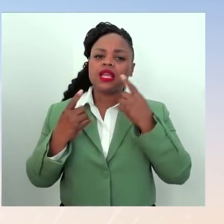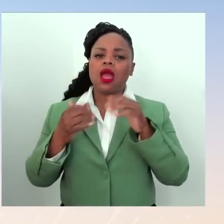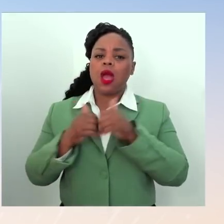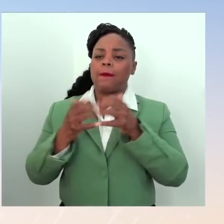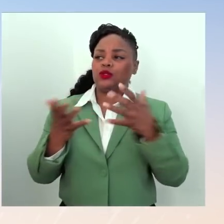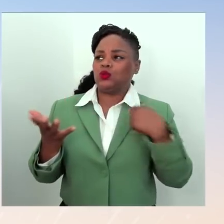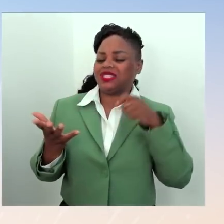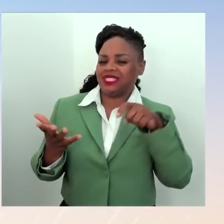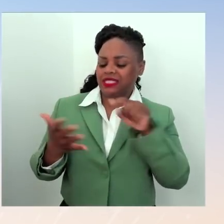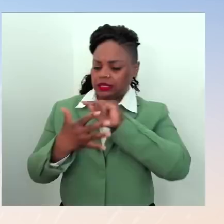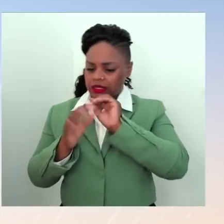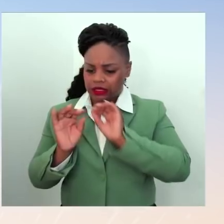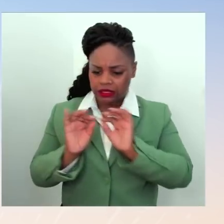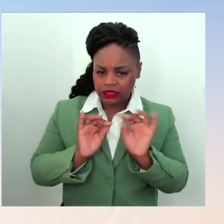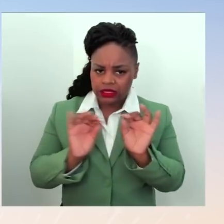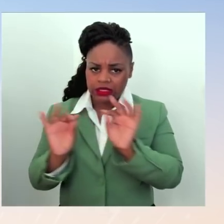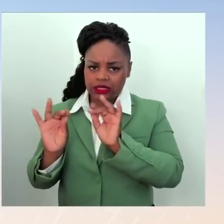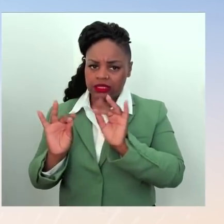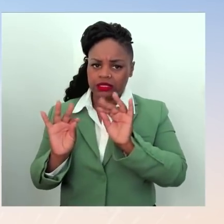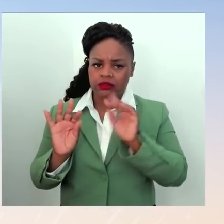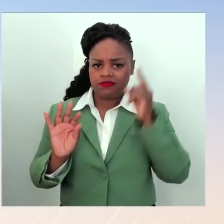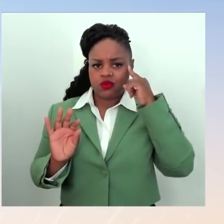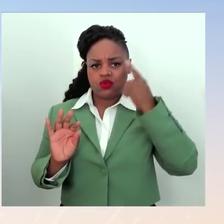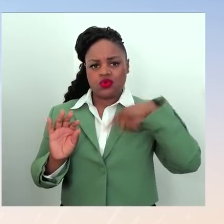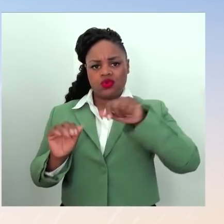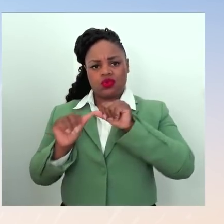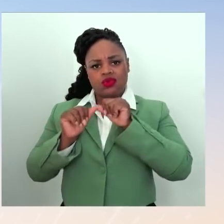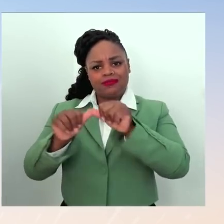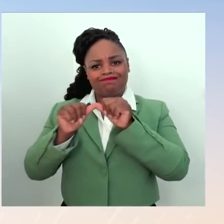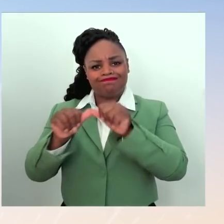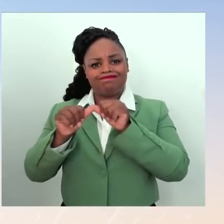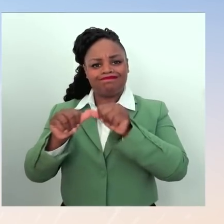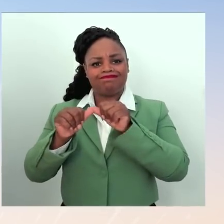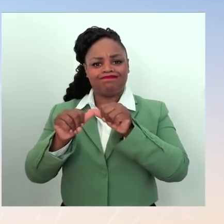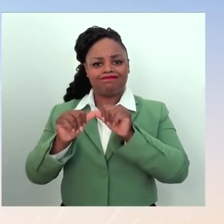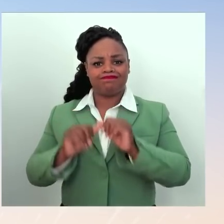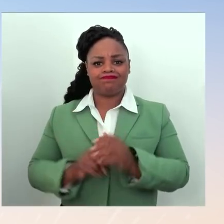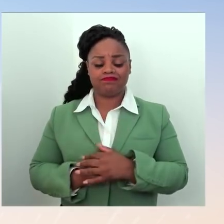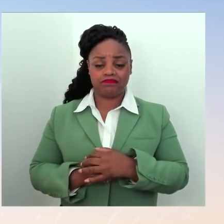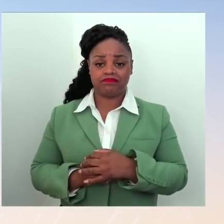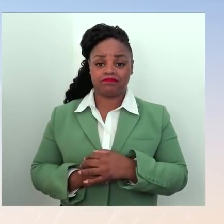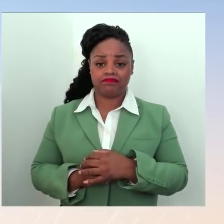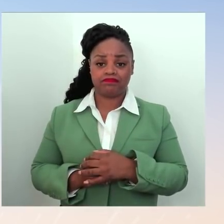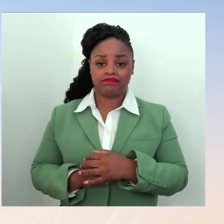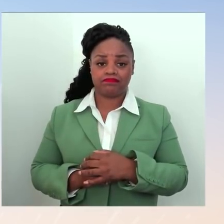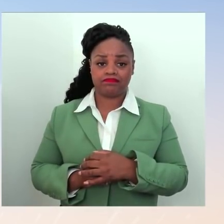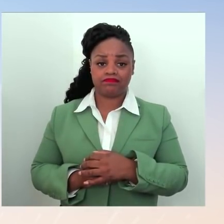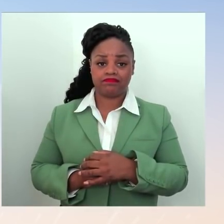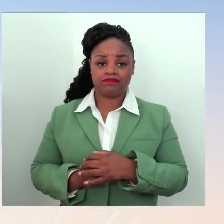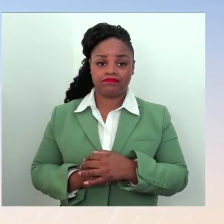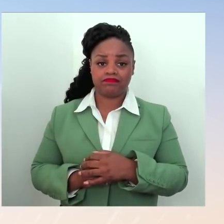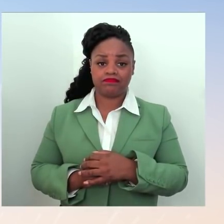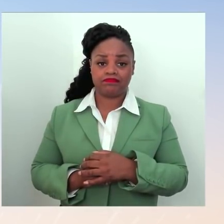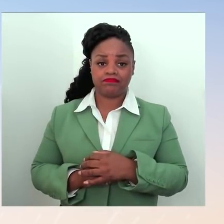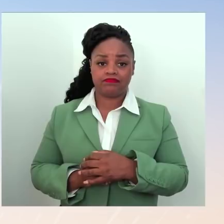was importing back in 2021 before the invasion was about 700,000 barrels per day of crude oil and petroleum.